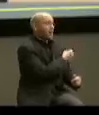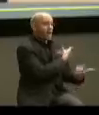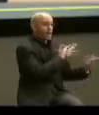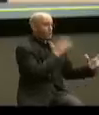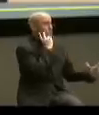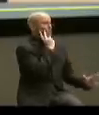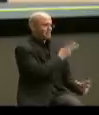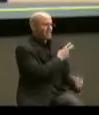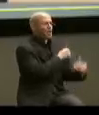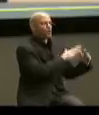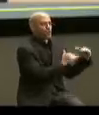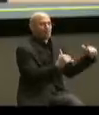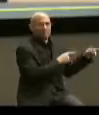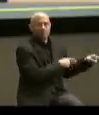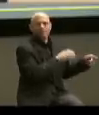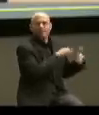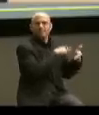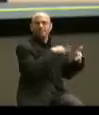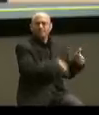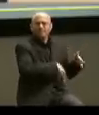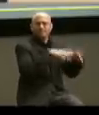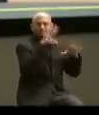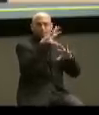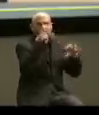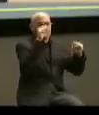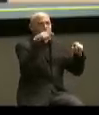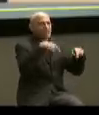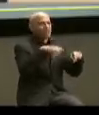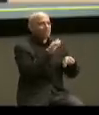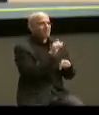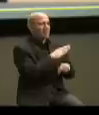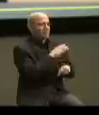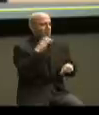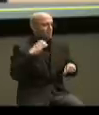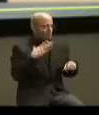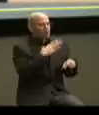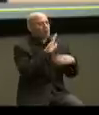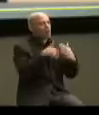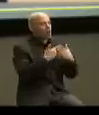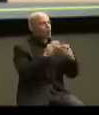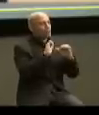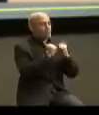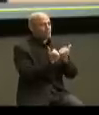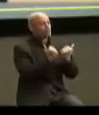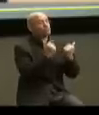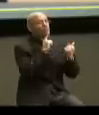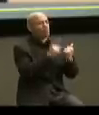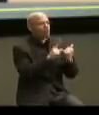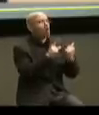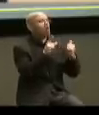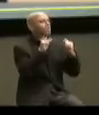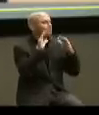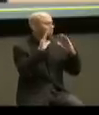I KNOW, MICHELLE, YOU'RE SEEING IT AT YOUR LEVEL THAT THIS PRESIDENT AND THE CABINET SECRETARIES AND AGENCY HEADS ARE